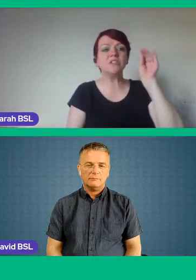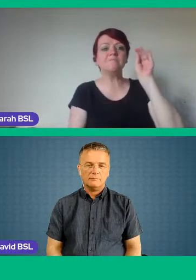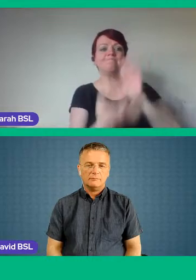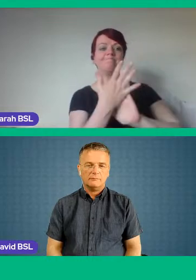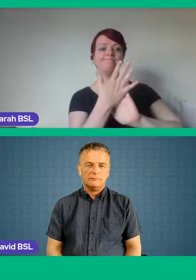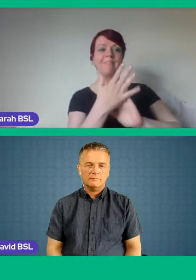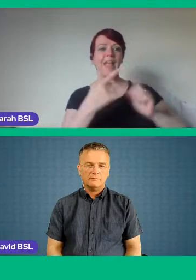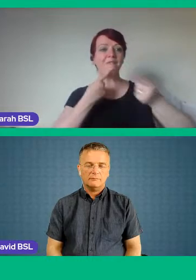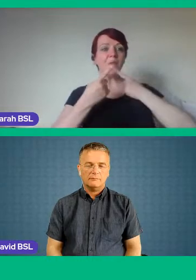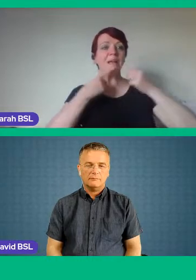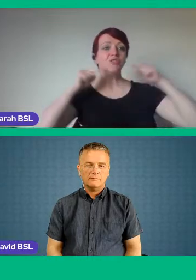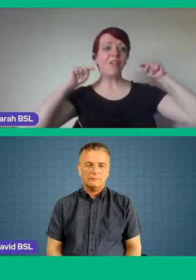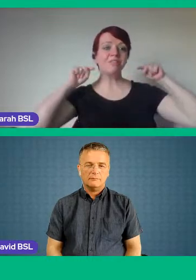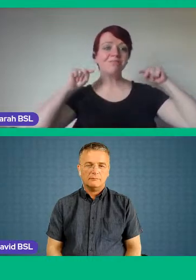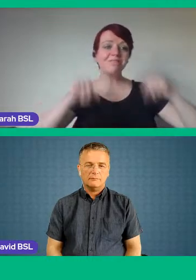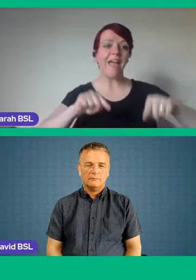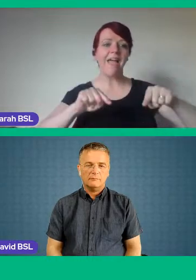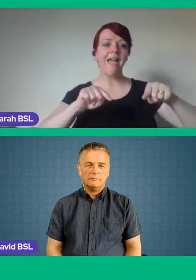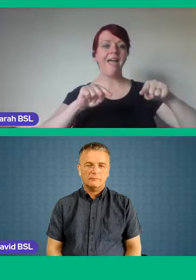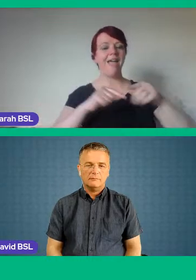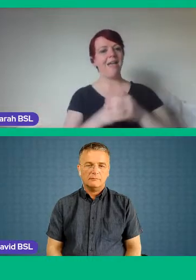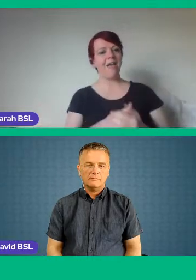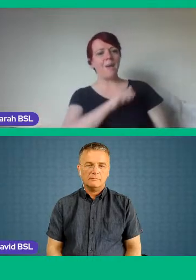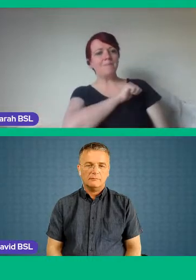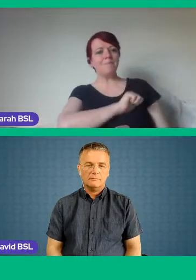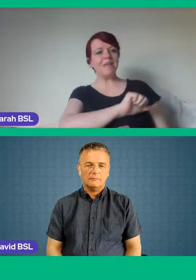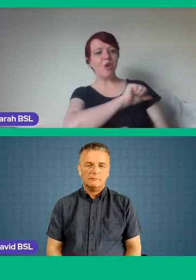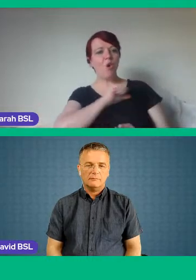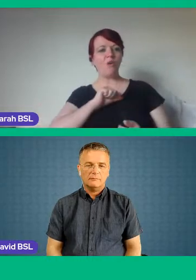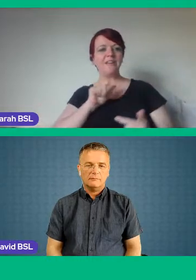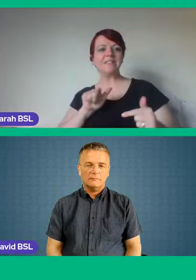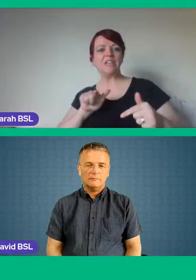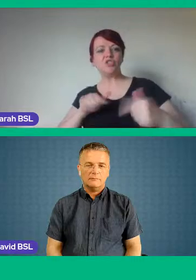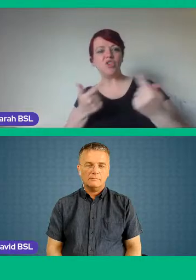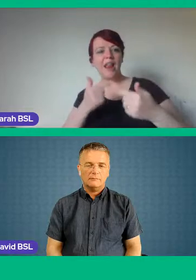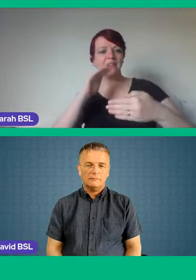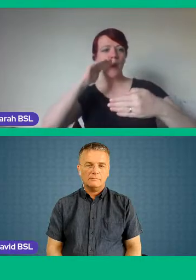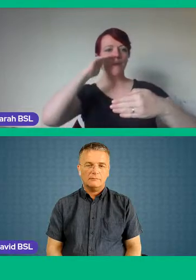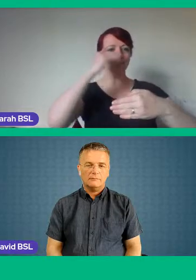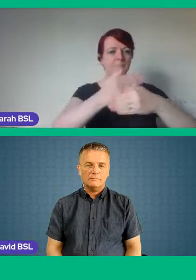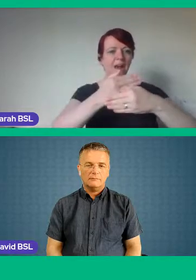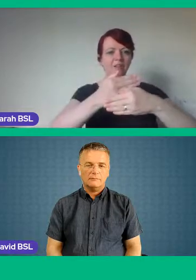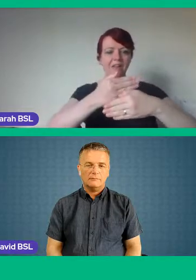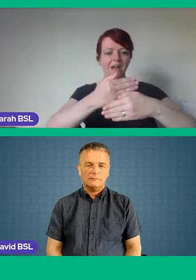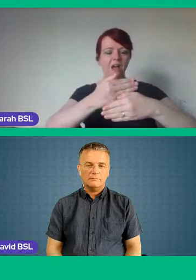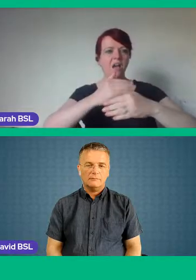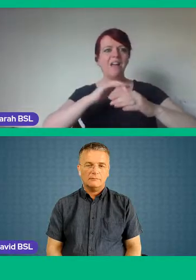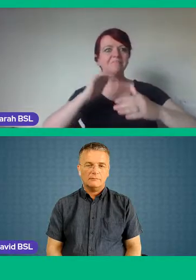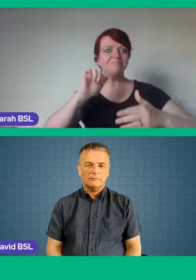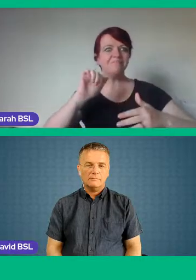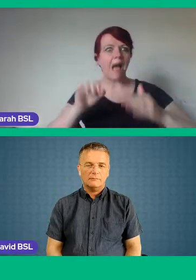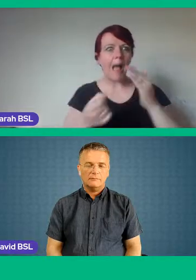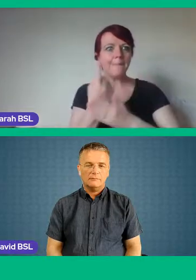And be honest about the barriers that you found and how you overcame them. Because, why would you not want that?